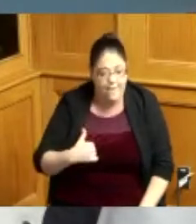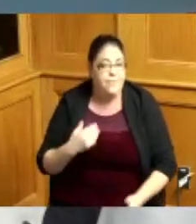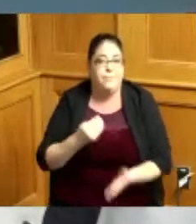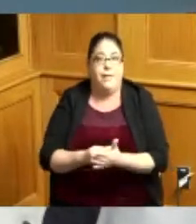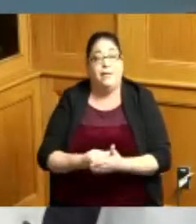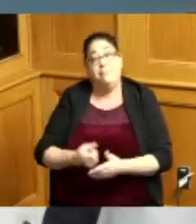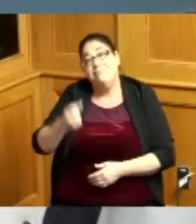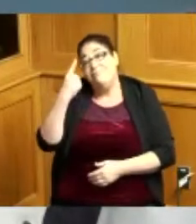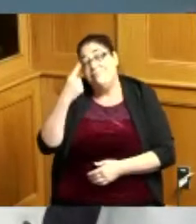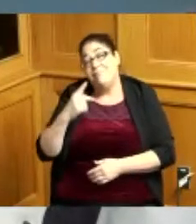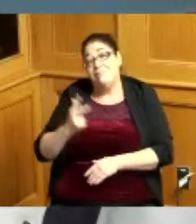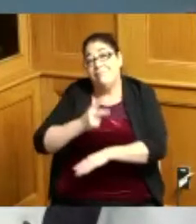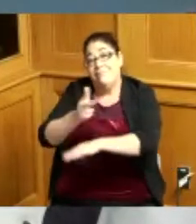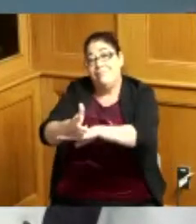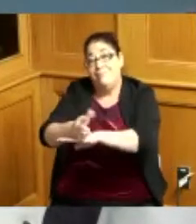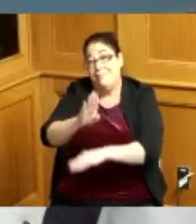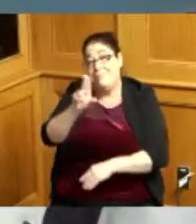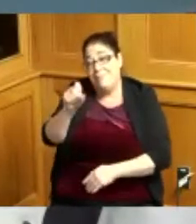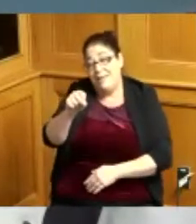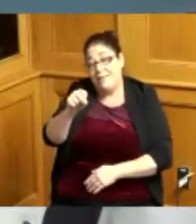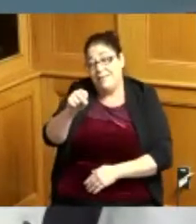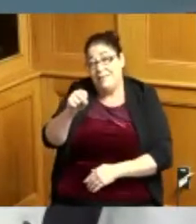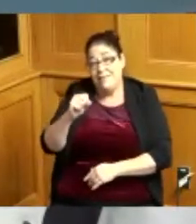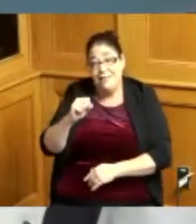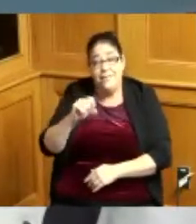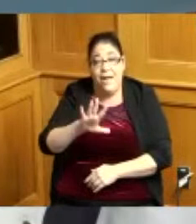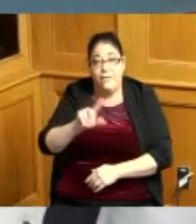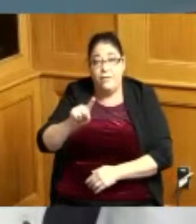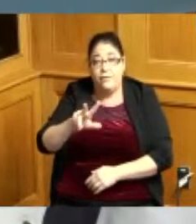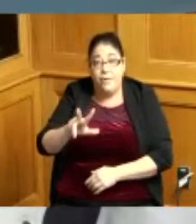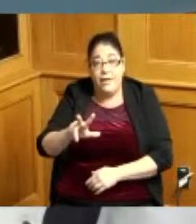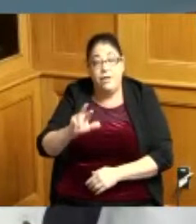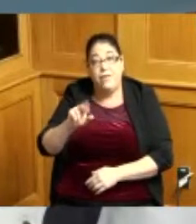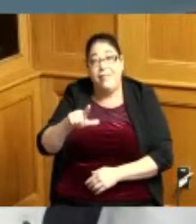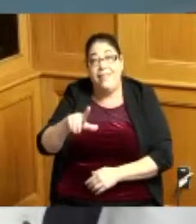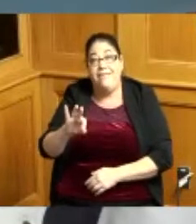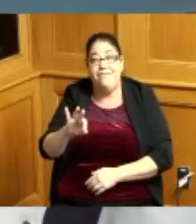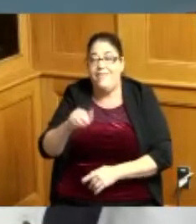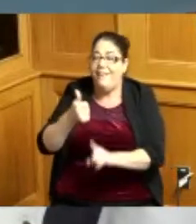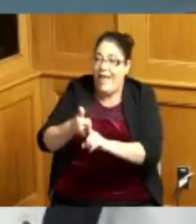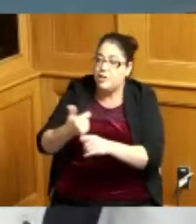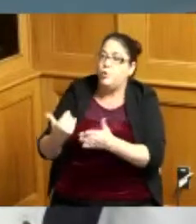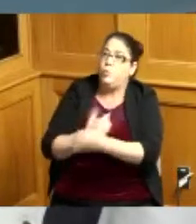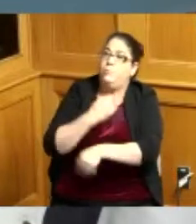bus is not just because of ARPA but it's a new way of doing business where we're getting out of these